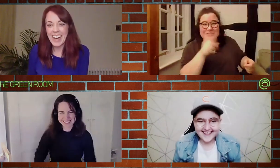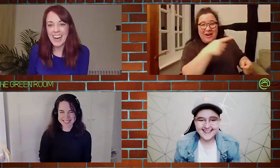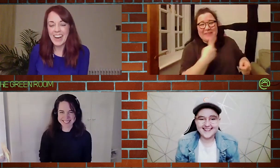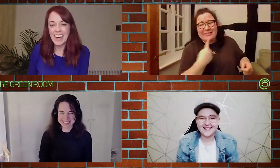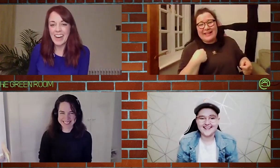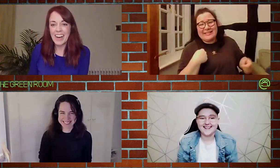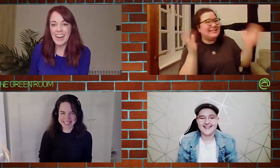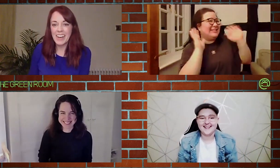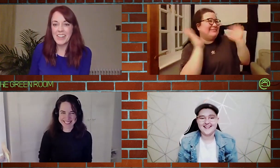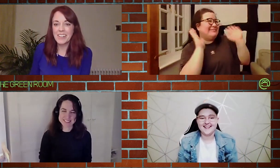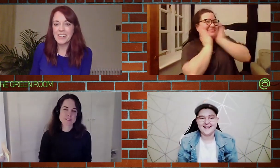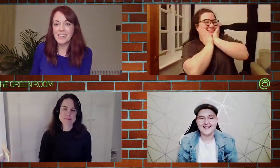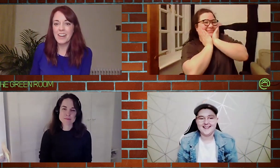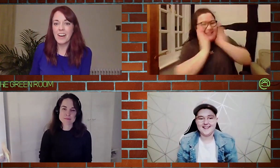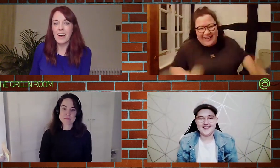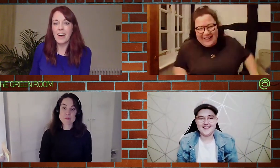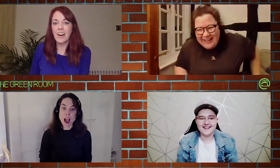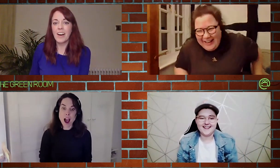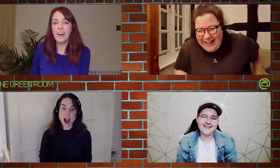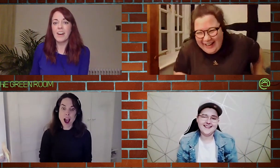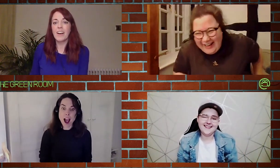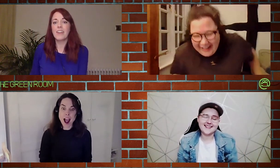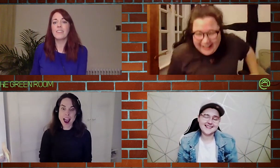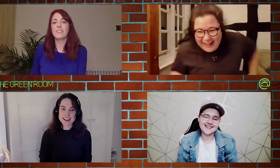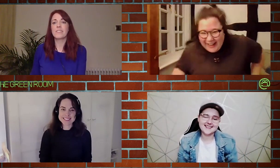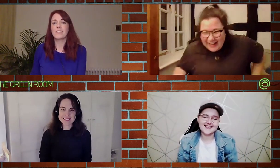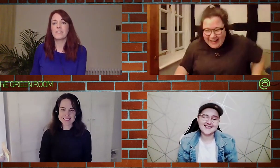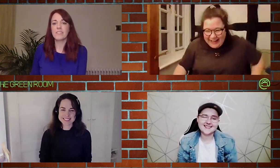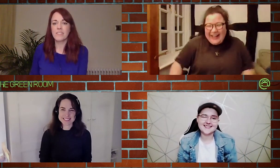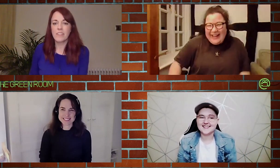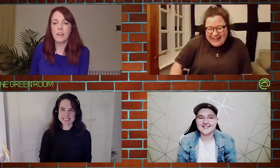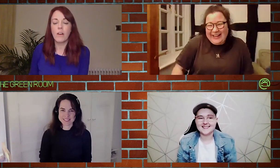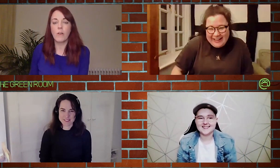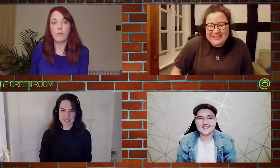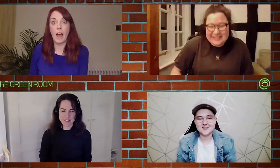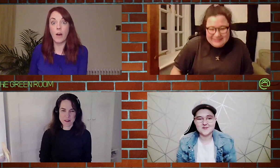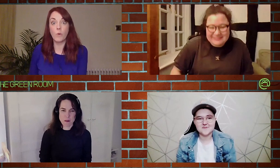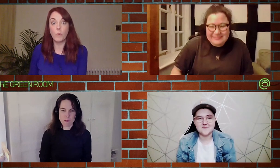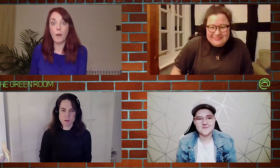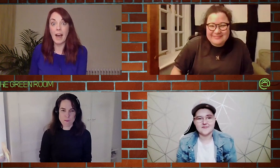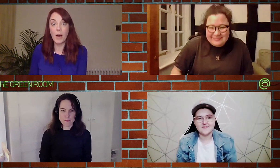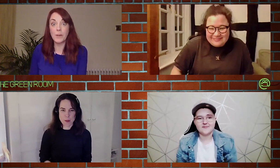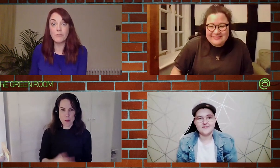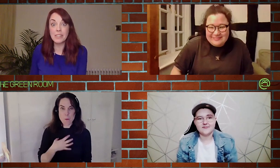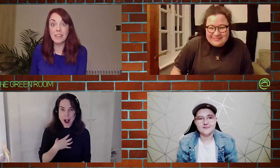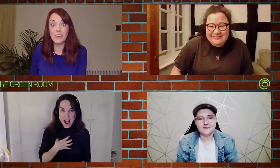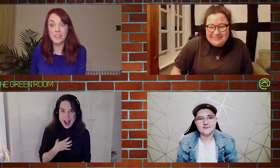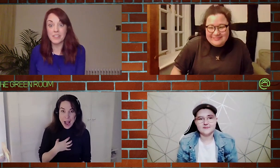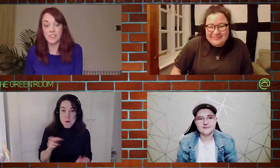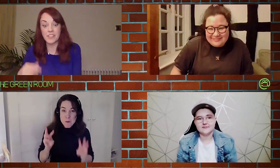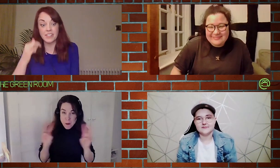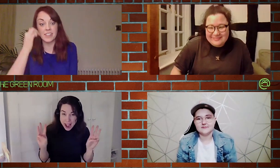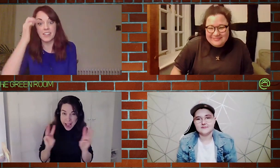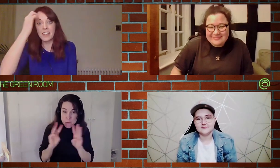Hhe's actually here with me I saw him yesterday in real life. Oh wow. Wow, in real life. That's really exciting.